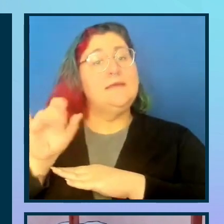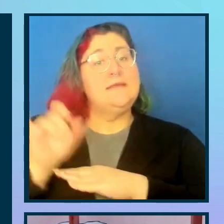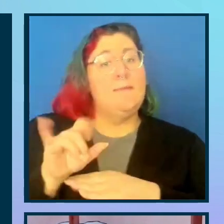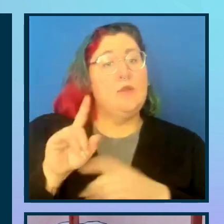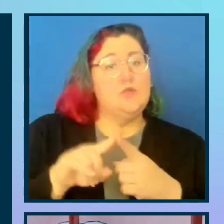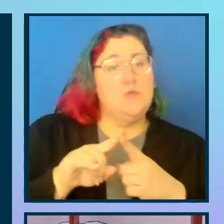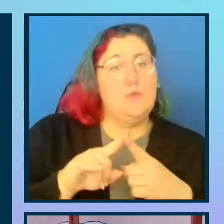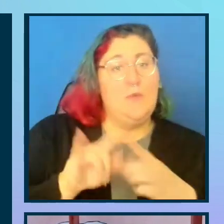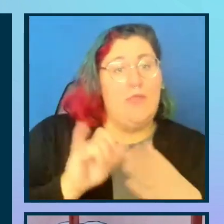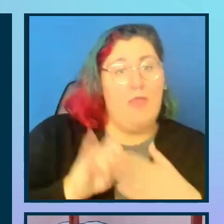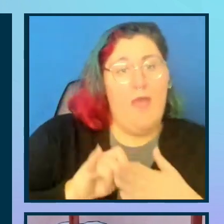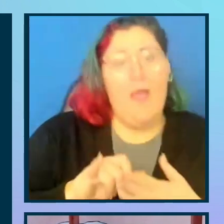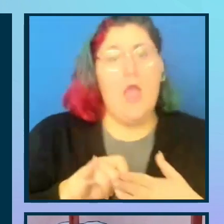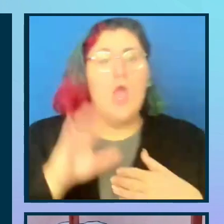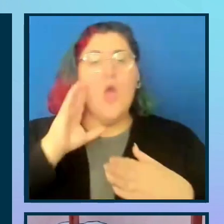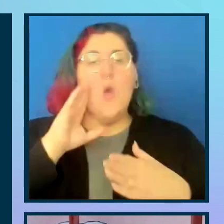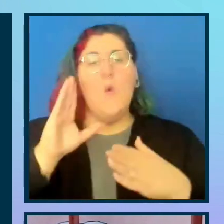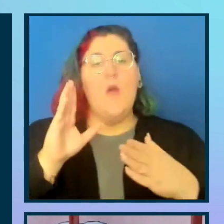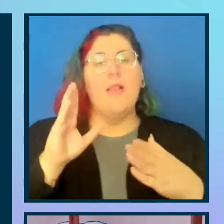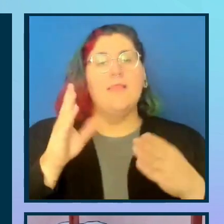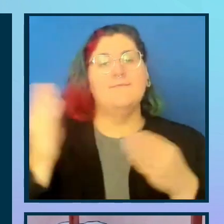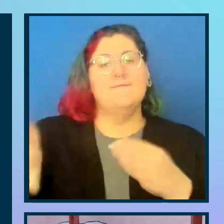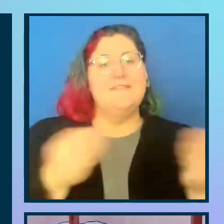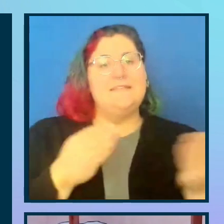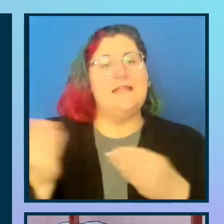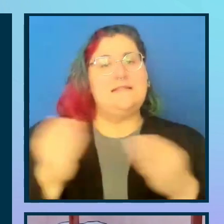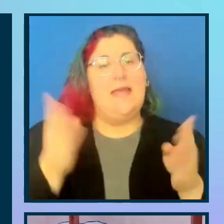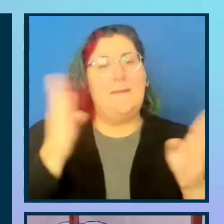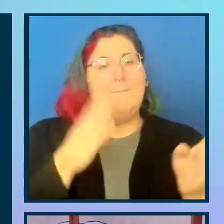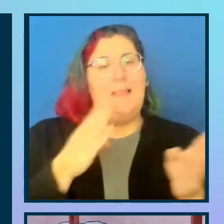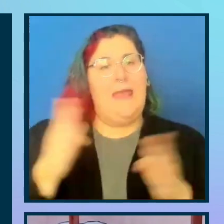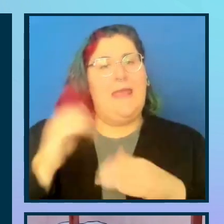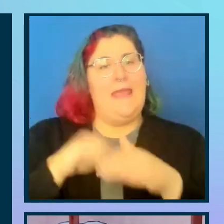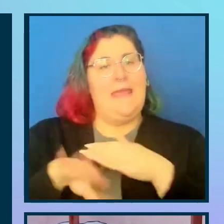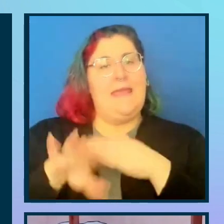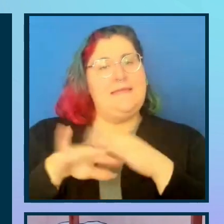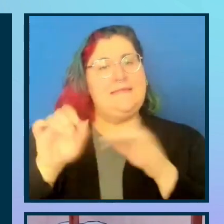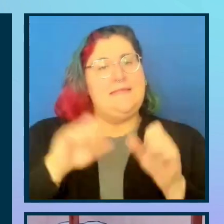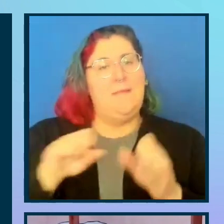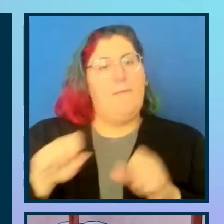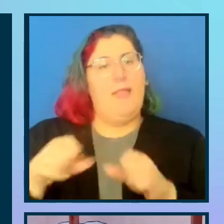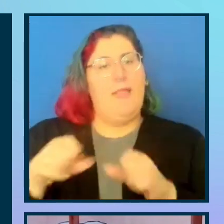for accessibility with cross-functional team members. I'll explain what all of this really means